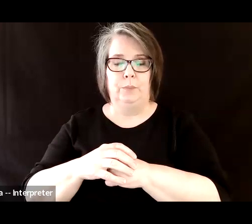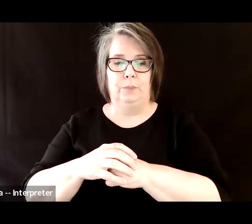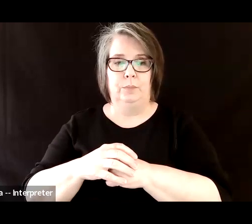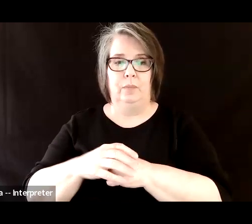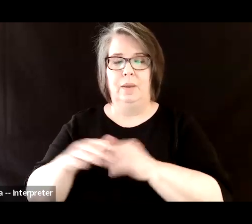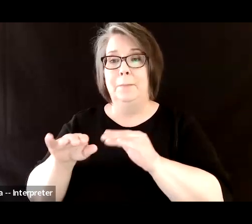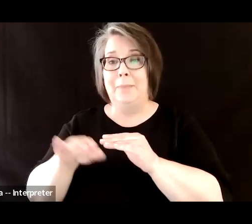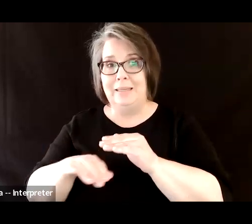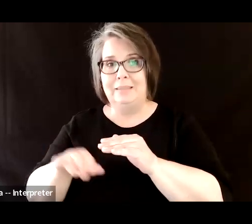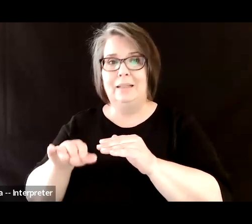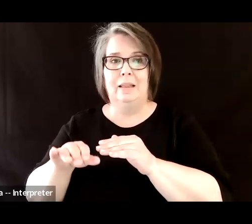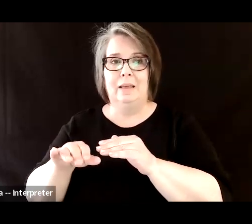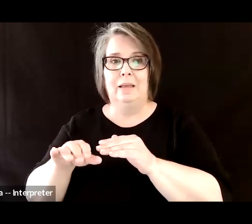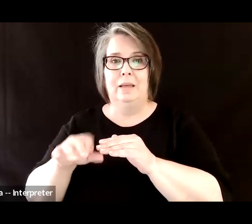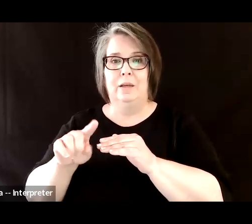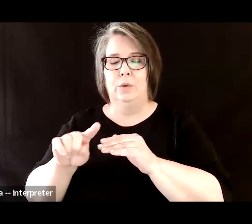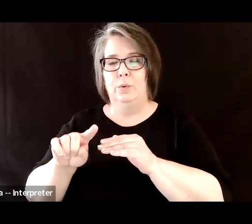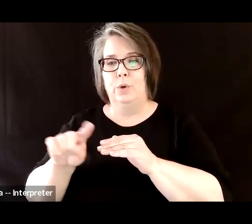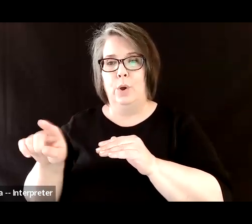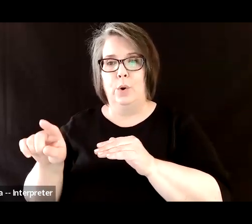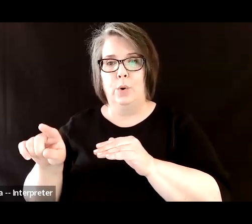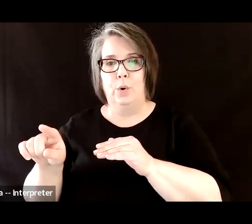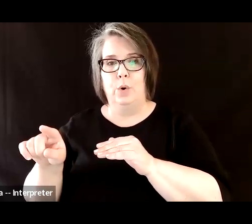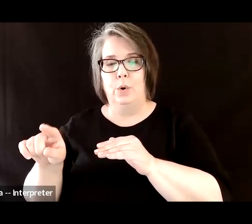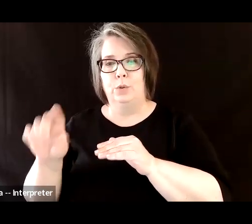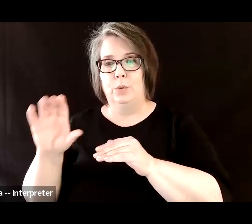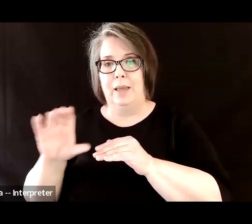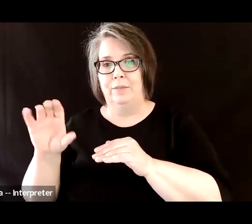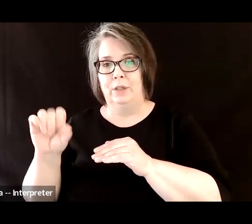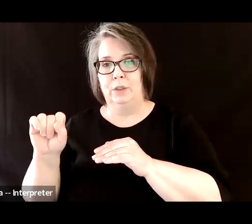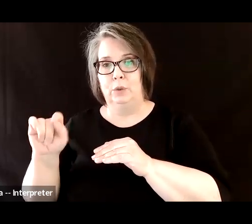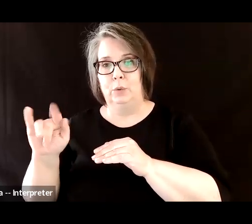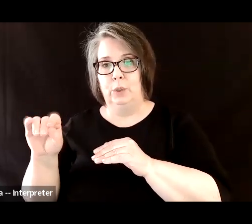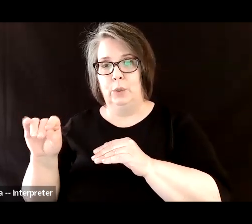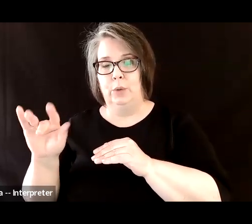Basically you go back into canvas studio, click the video